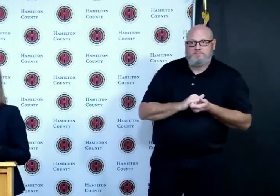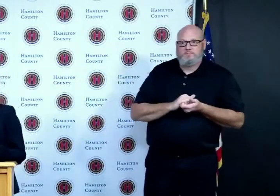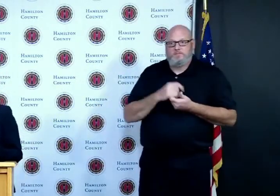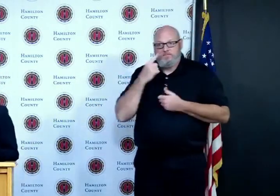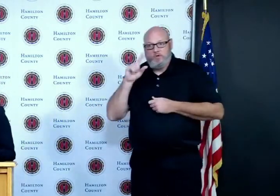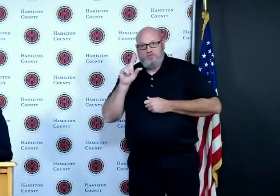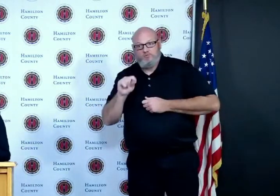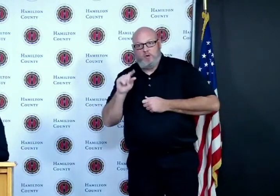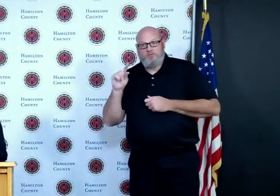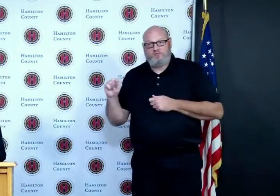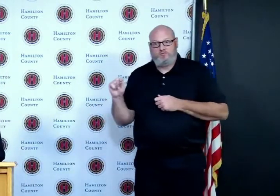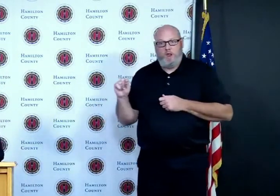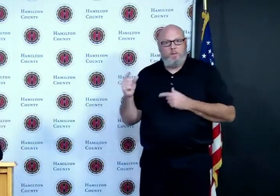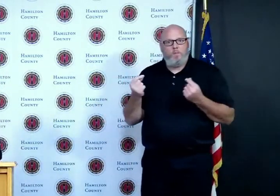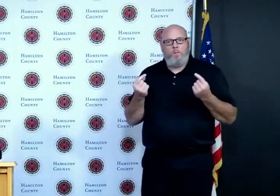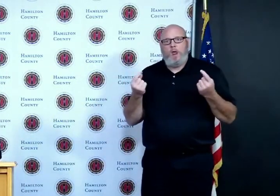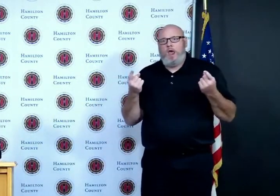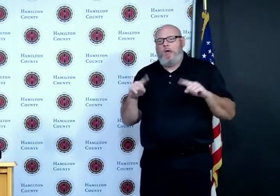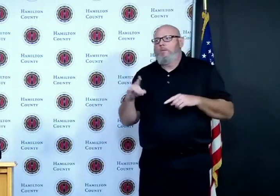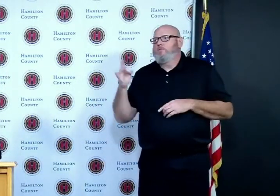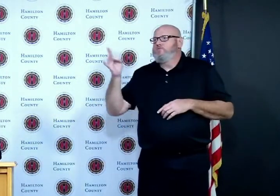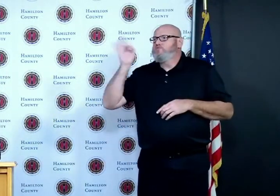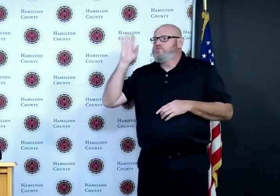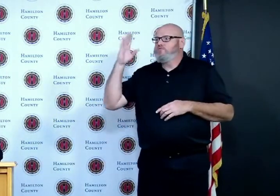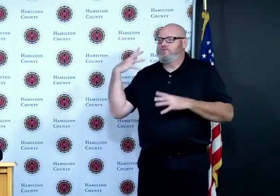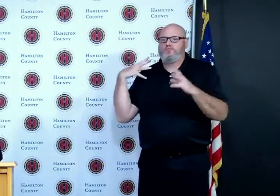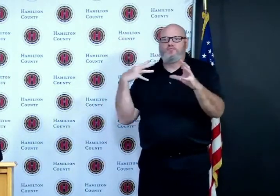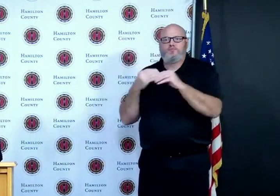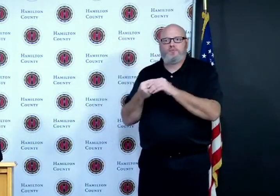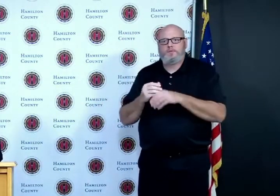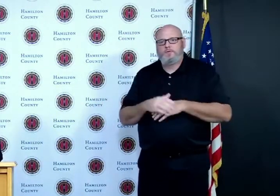some silver linings and I just want to thank as well all of our partners that helped us